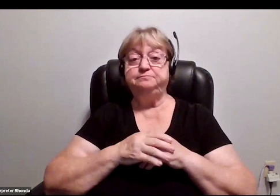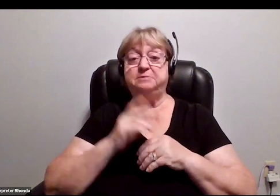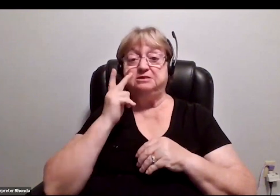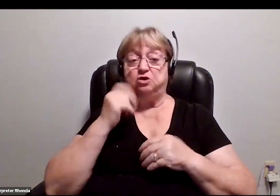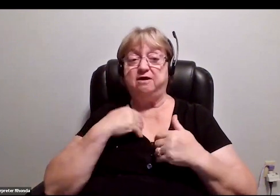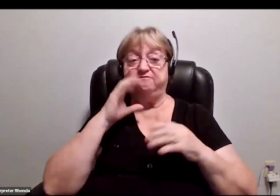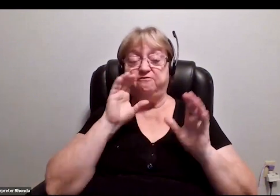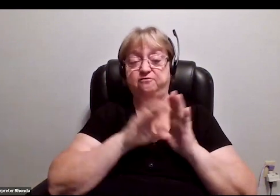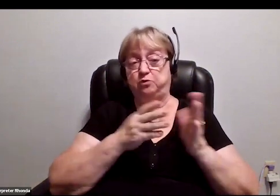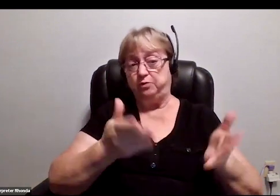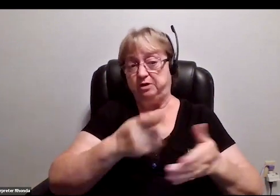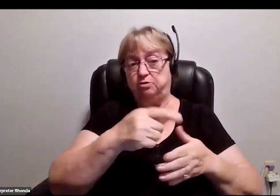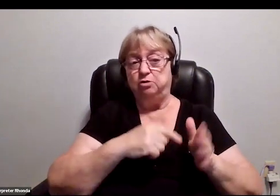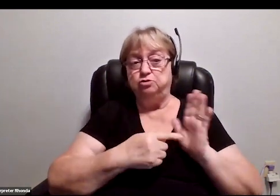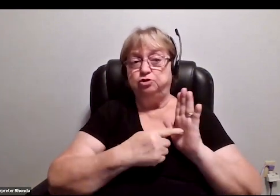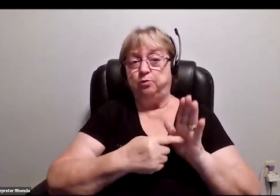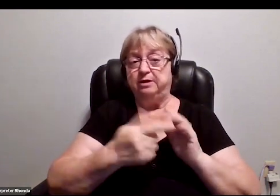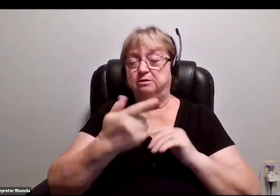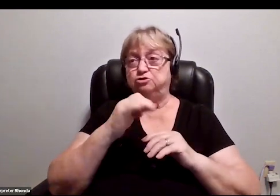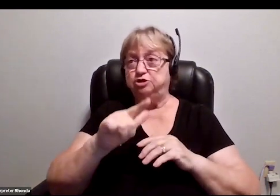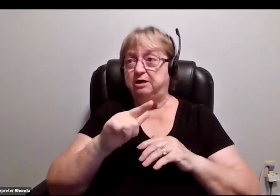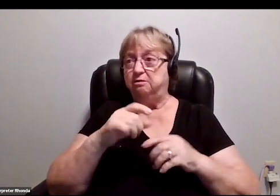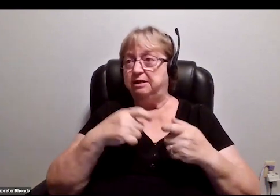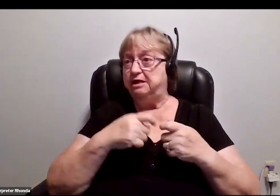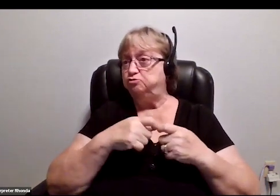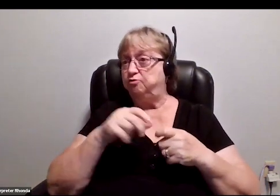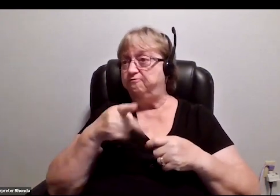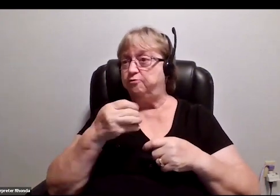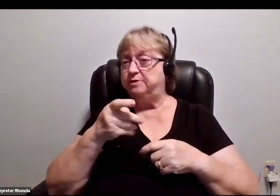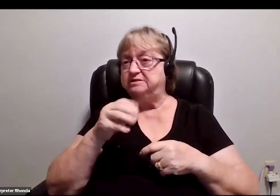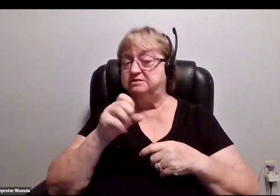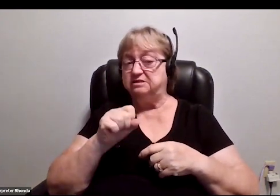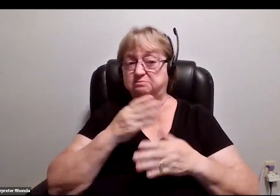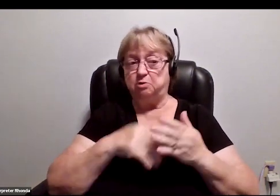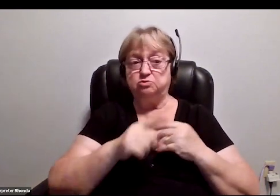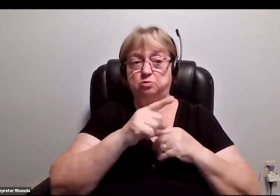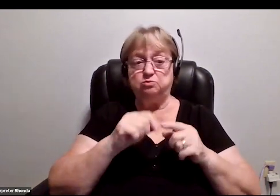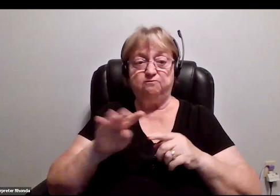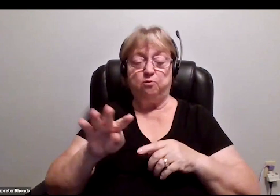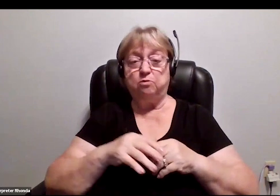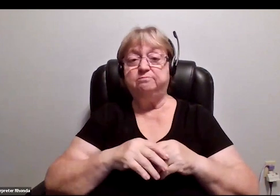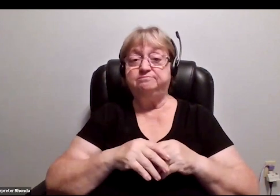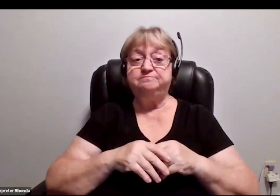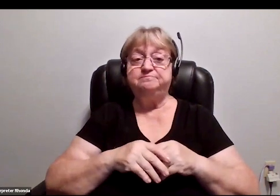showing gel electrophoresis parts one through four. It's a screenshot from YouTube. It had 130 views.